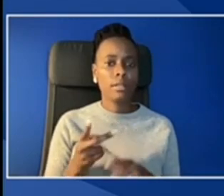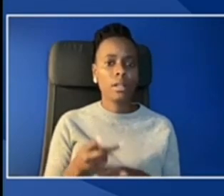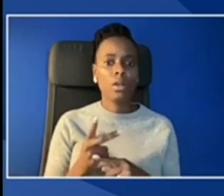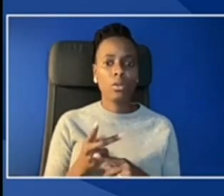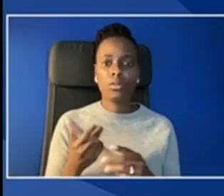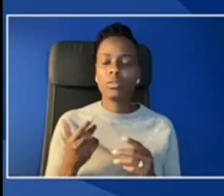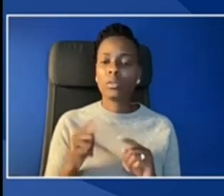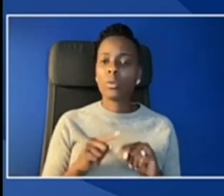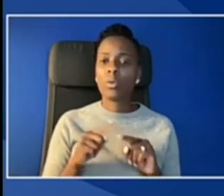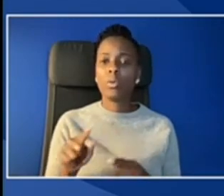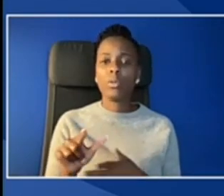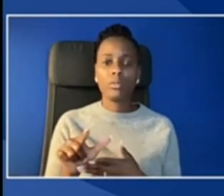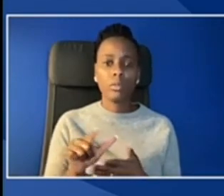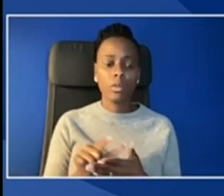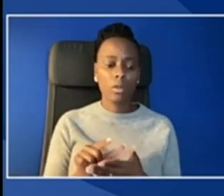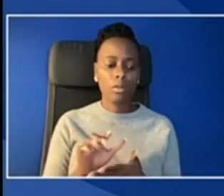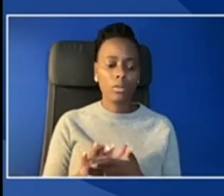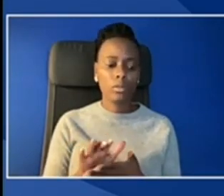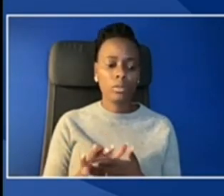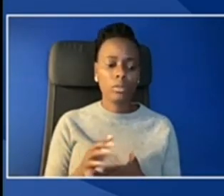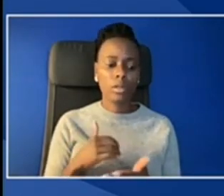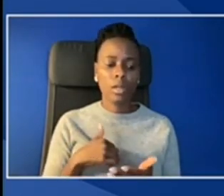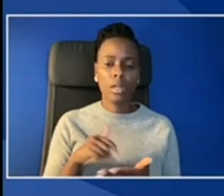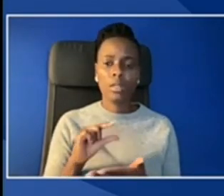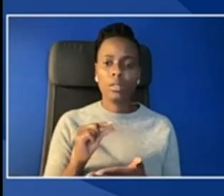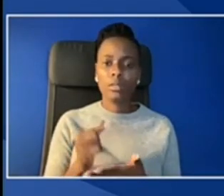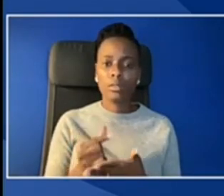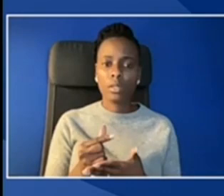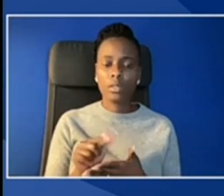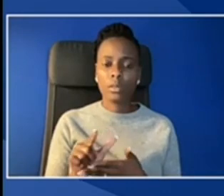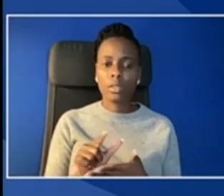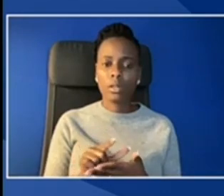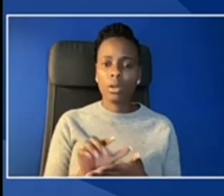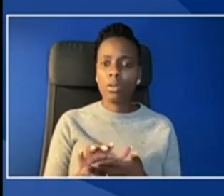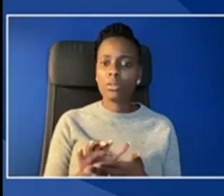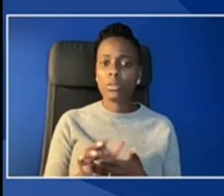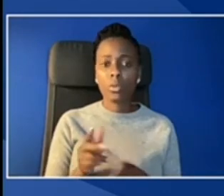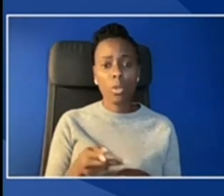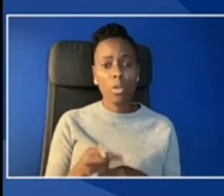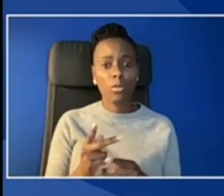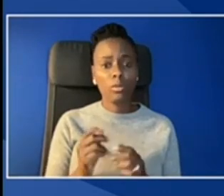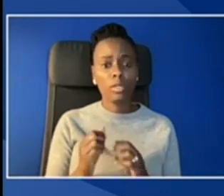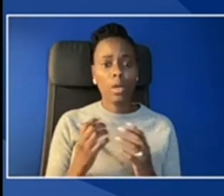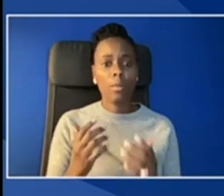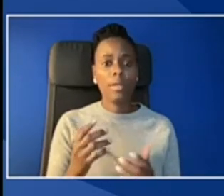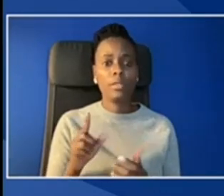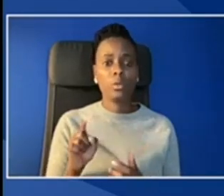school. When I graduated law school, my loans were $179,000, and in six years,